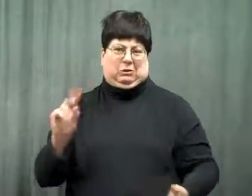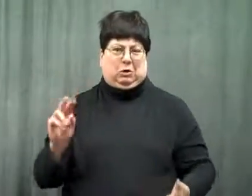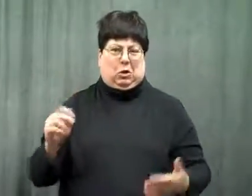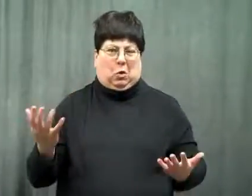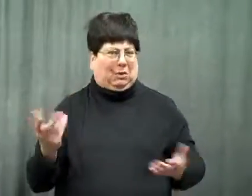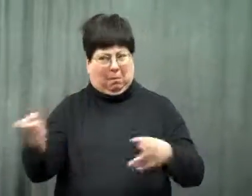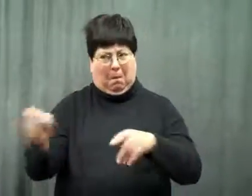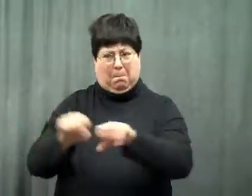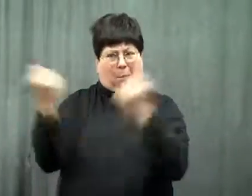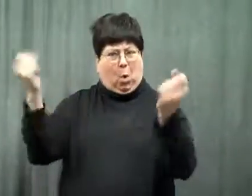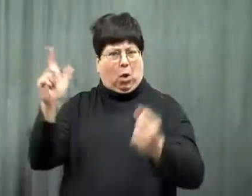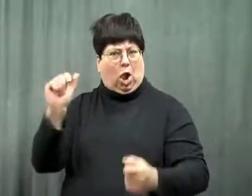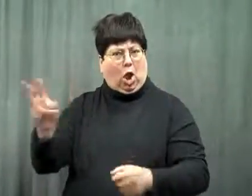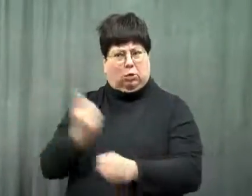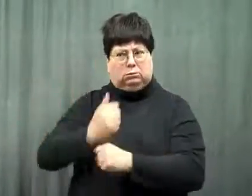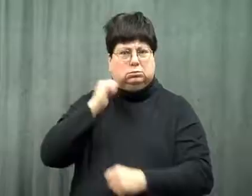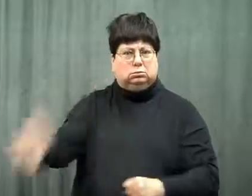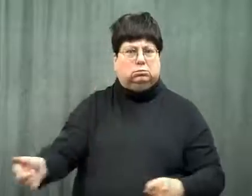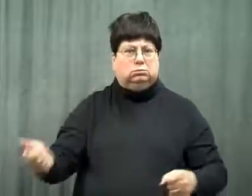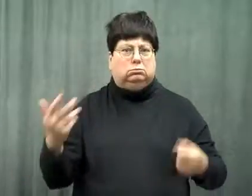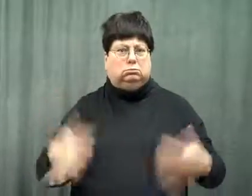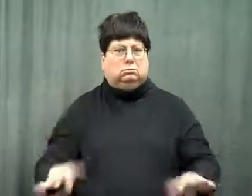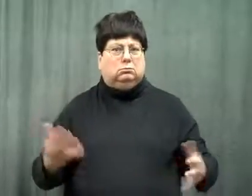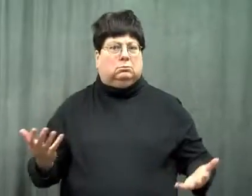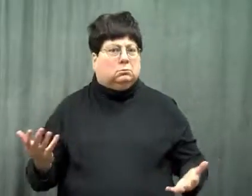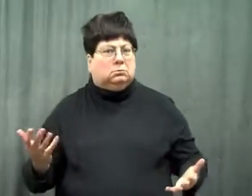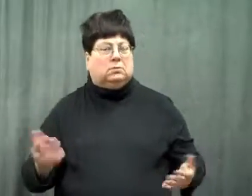"These people broke the law and it"s just too bad for them."